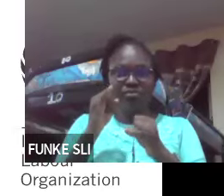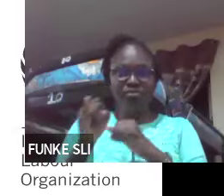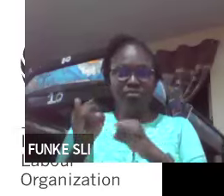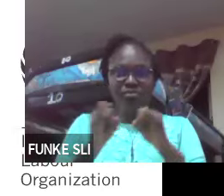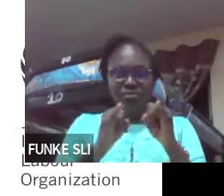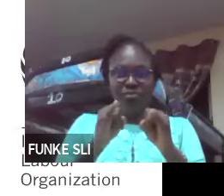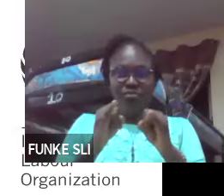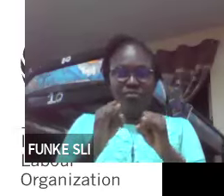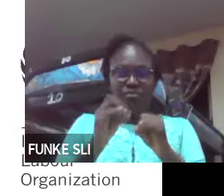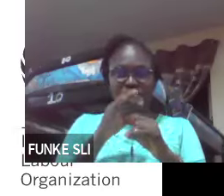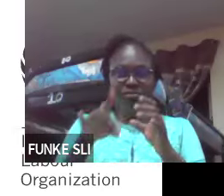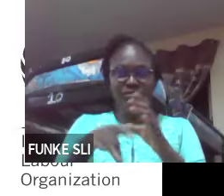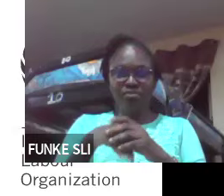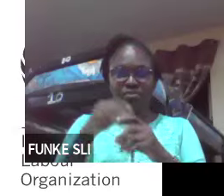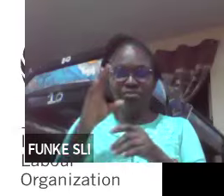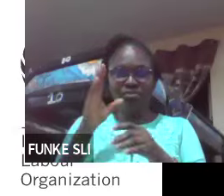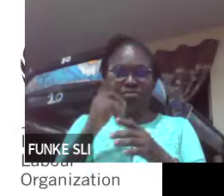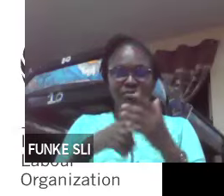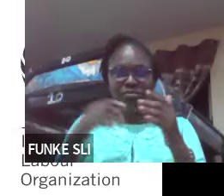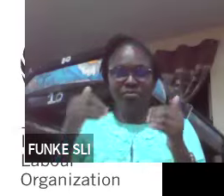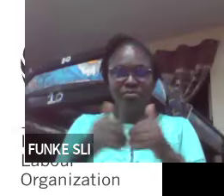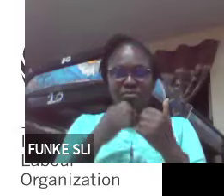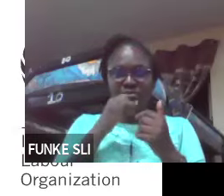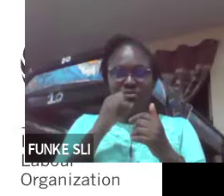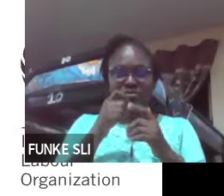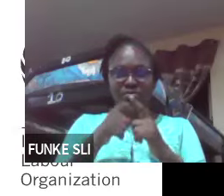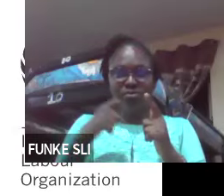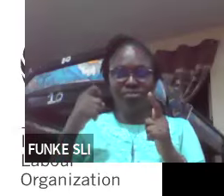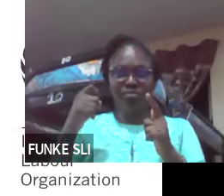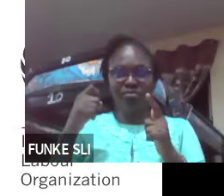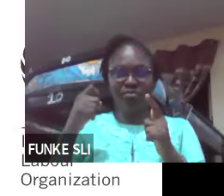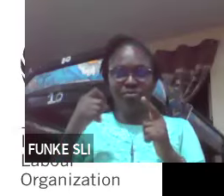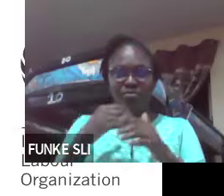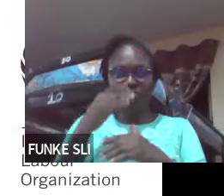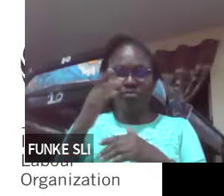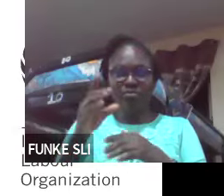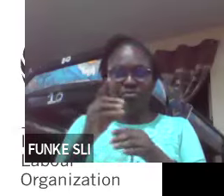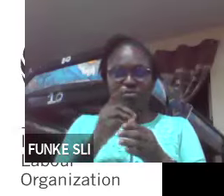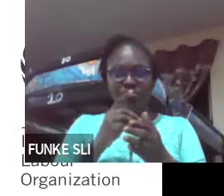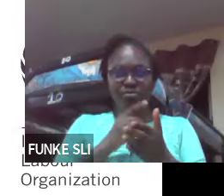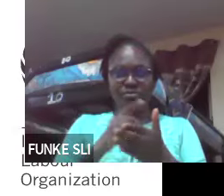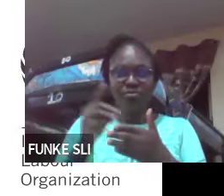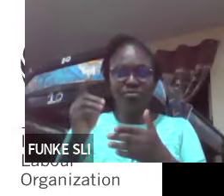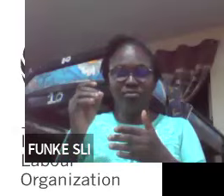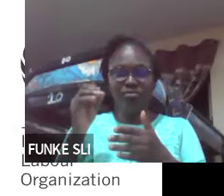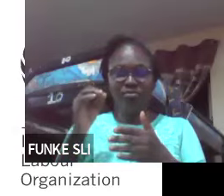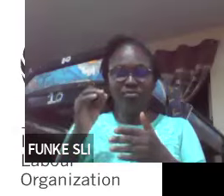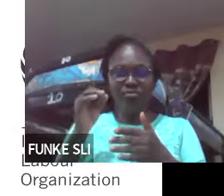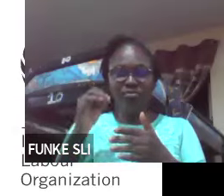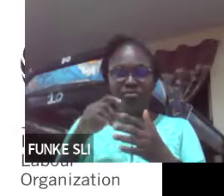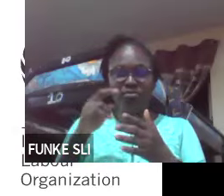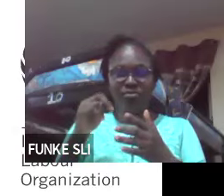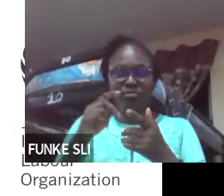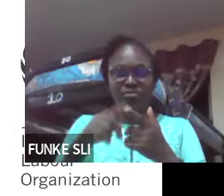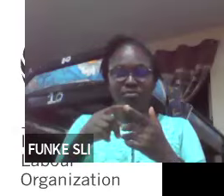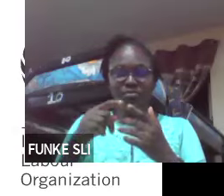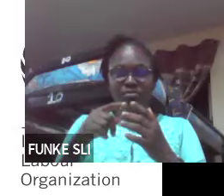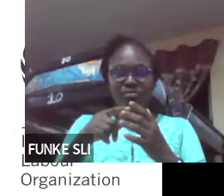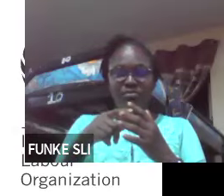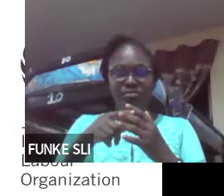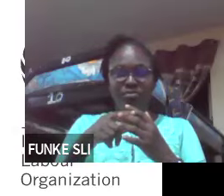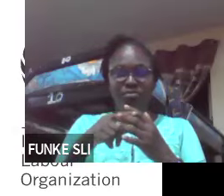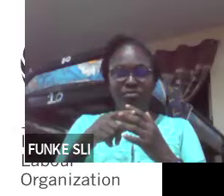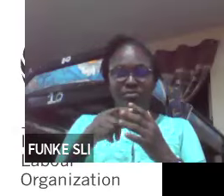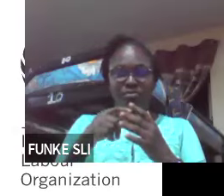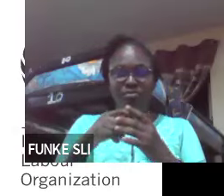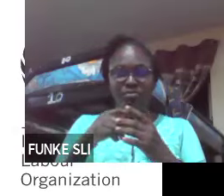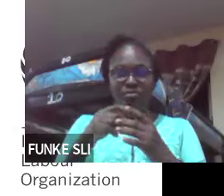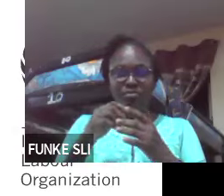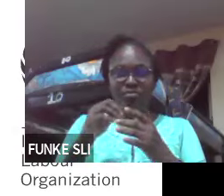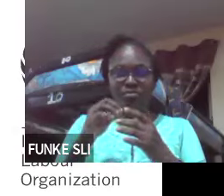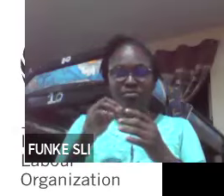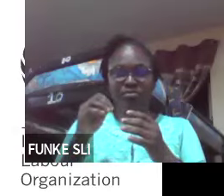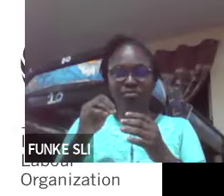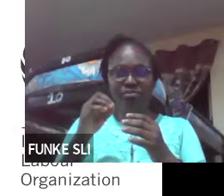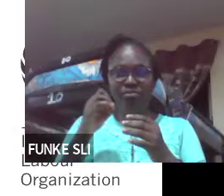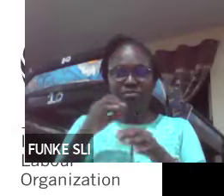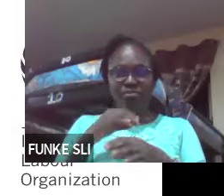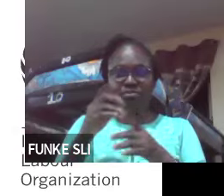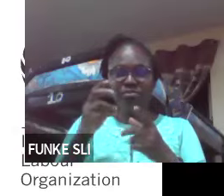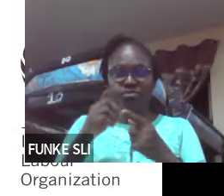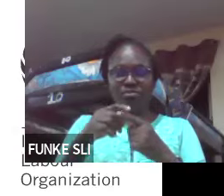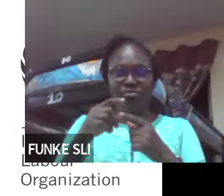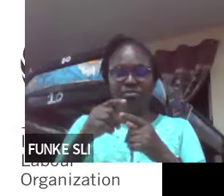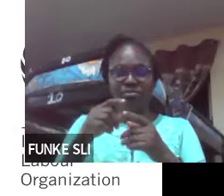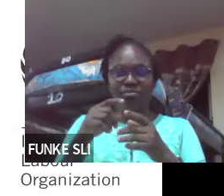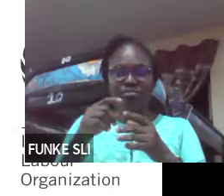Ima Chima: and find out what the challenge is, because from next week we need to be dispersing, and we don't want to disburse people that are not going to participate. So if they are not